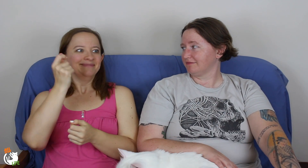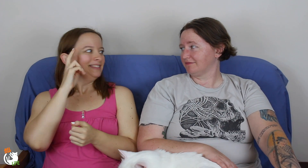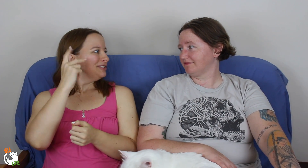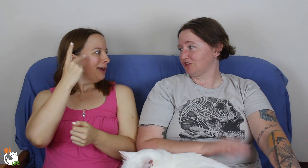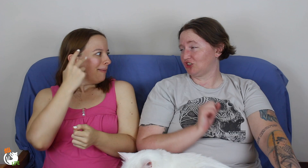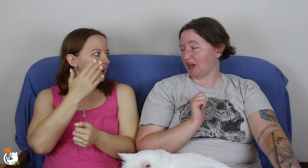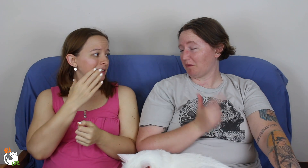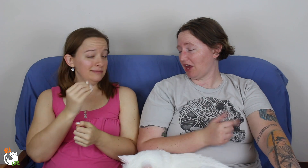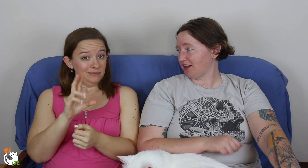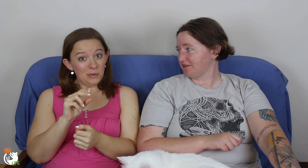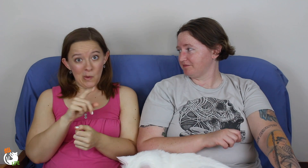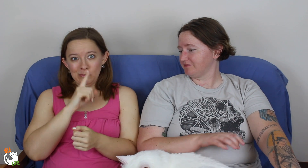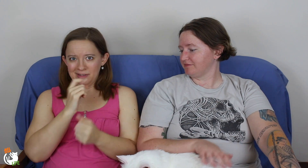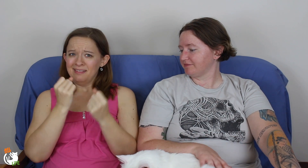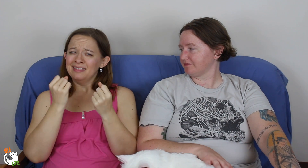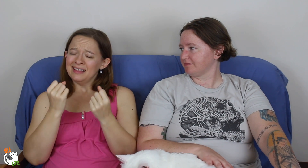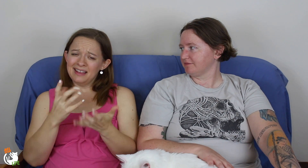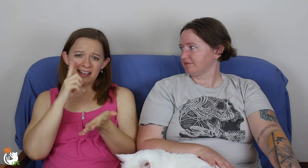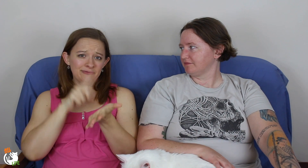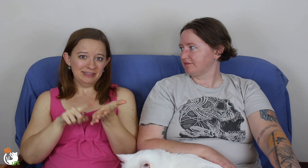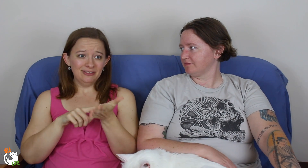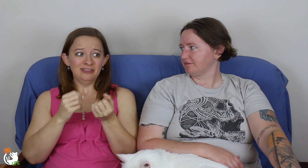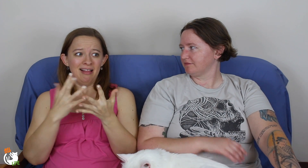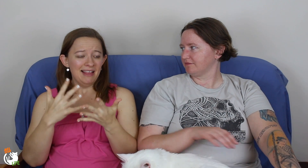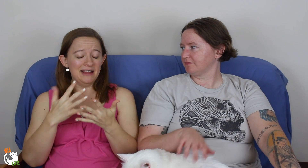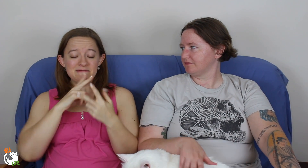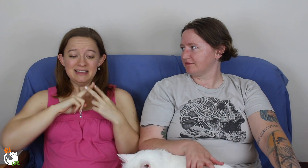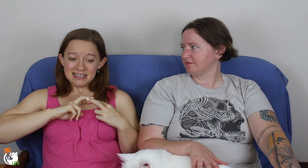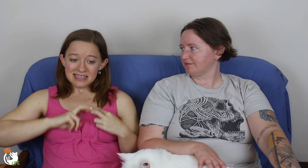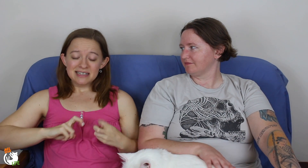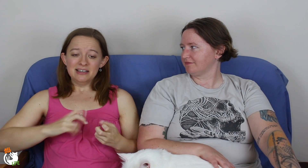It wasn't like an instantaneous we changed our minds. No, it took a lot of research.